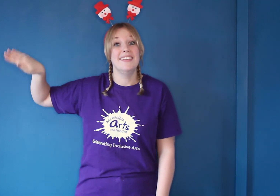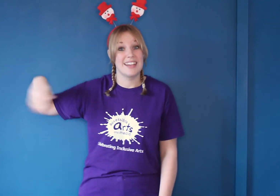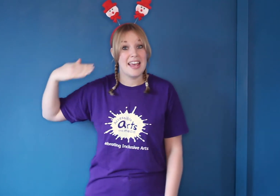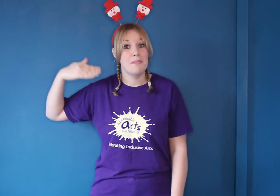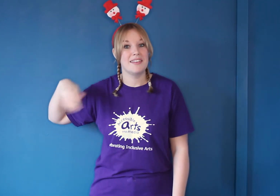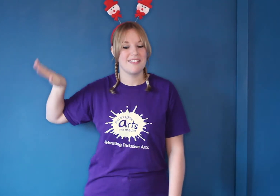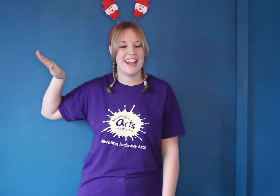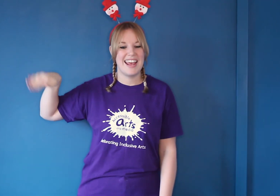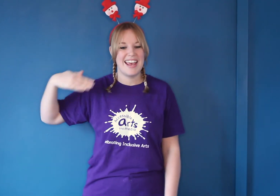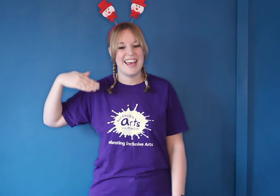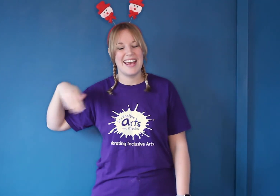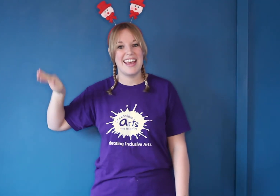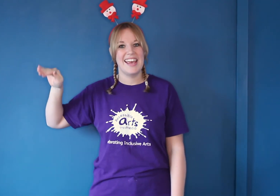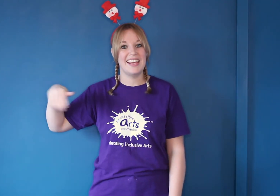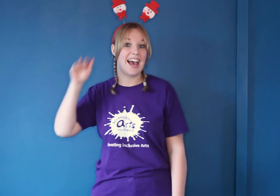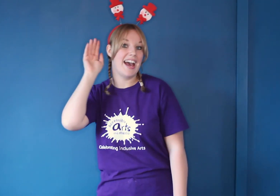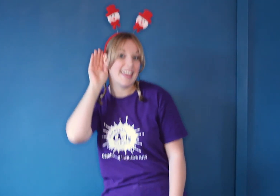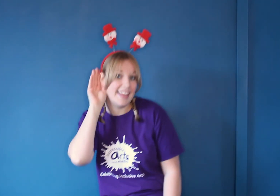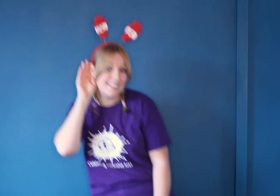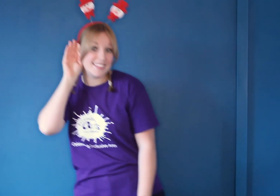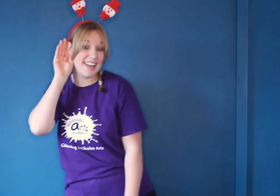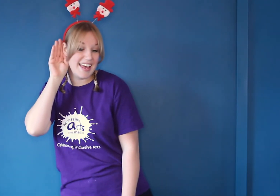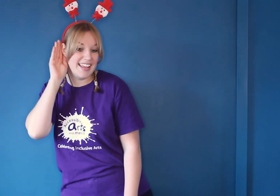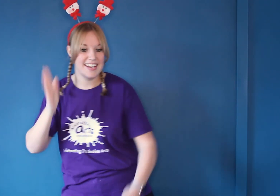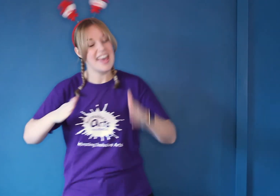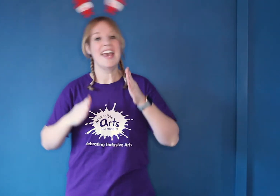Sleigh bells ring, are you listening?